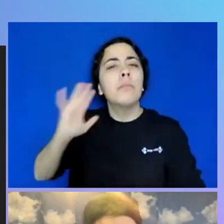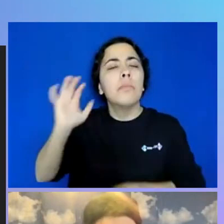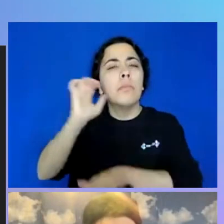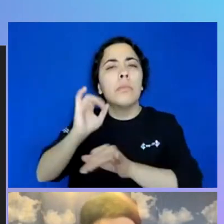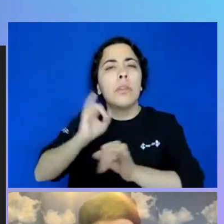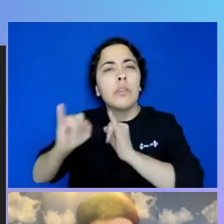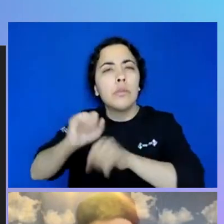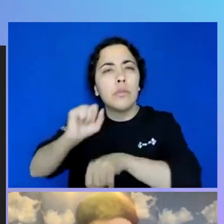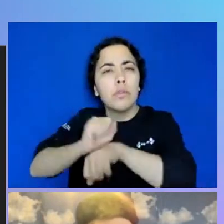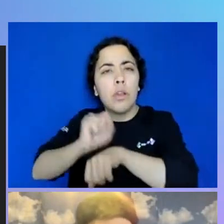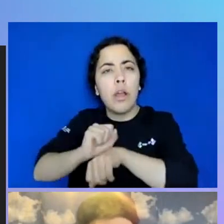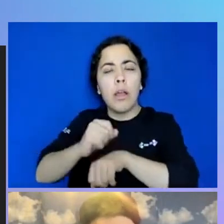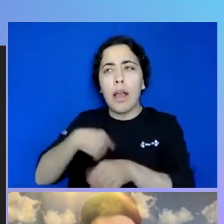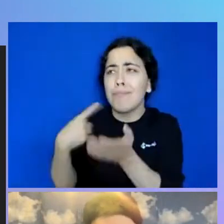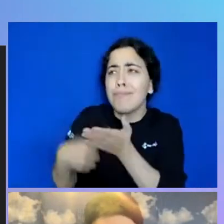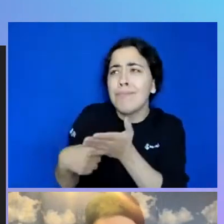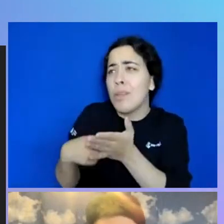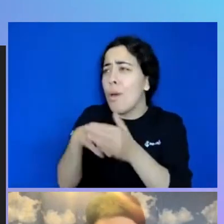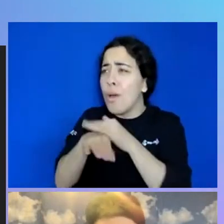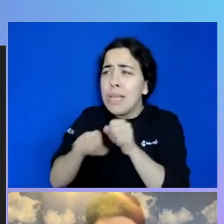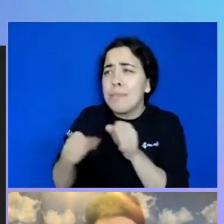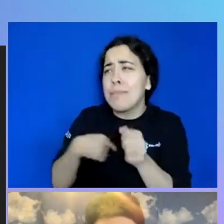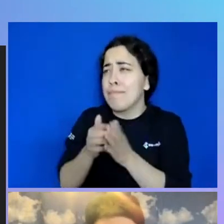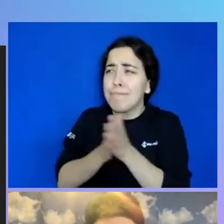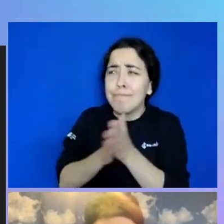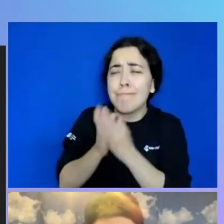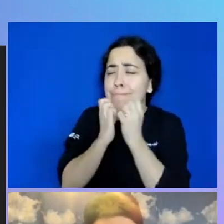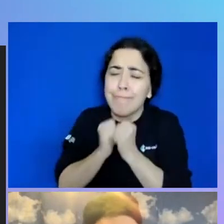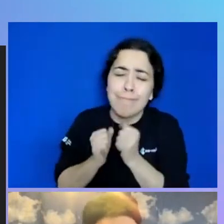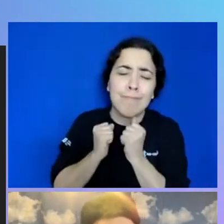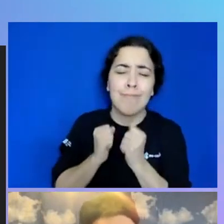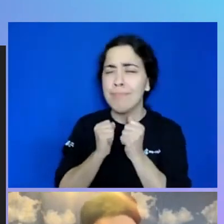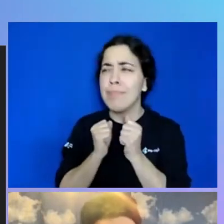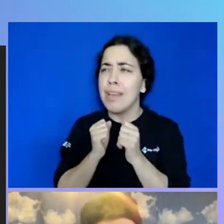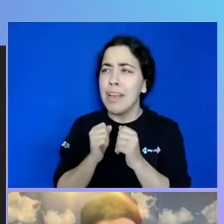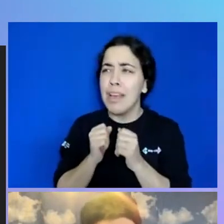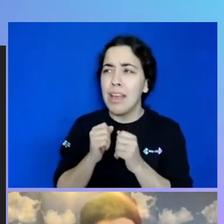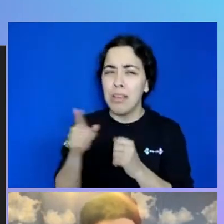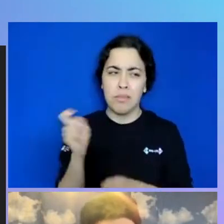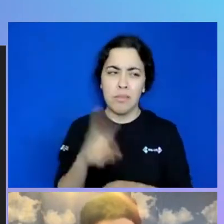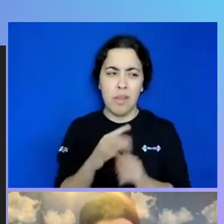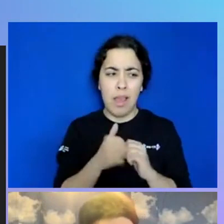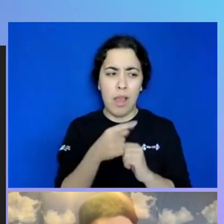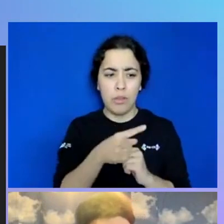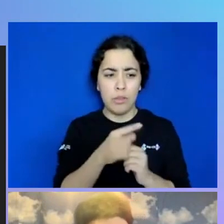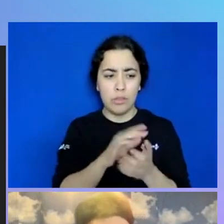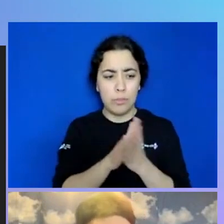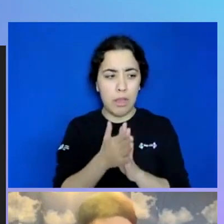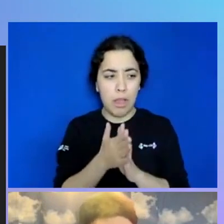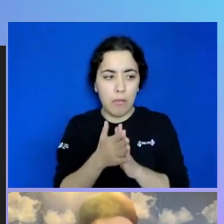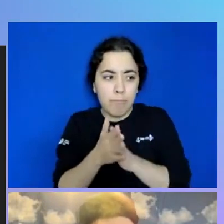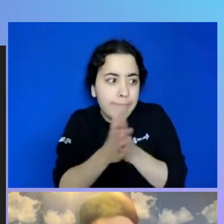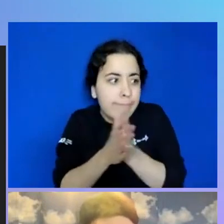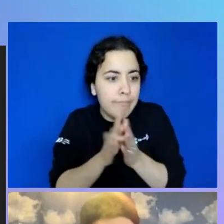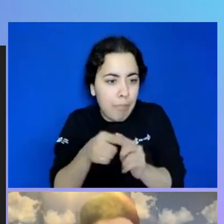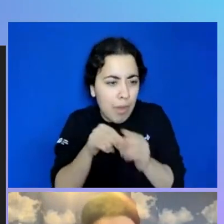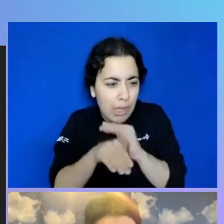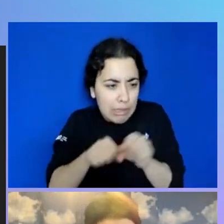how passionate I am about it. And uh, the person said, well, how did you come to become so